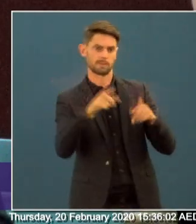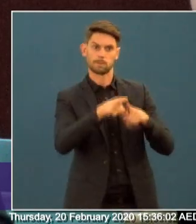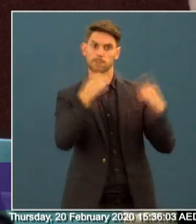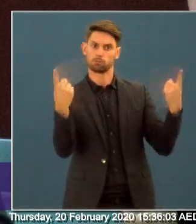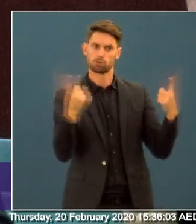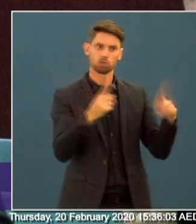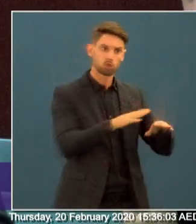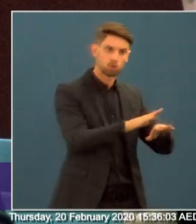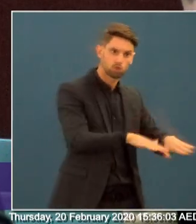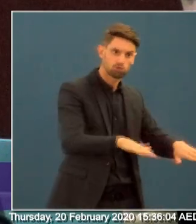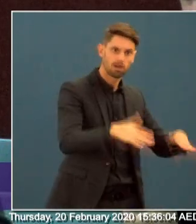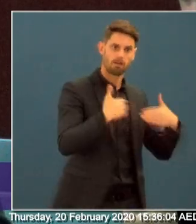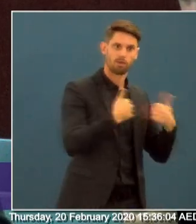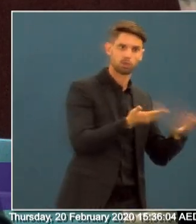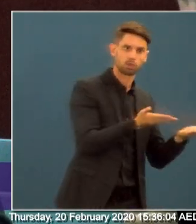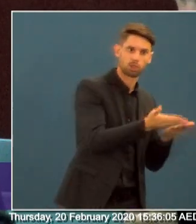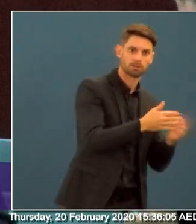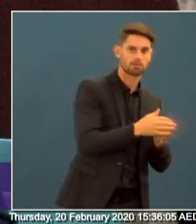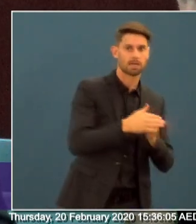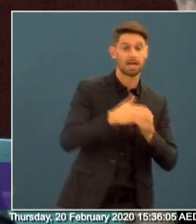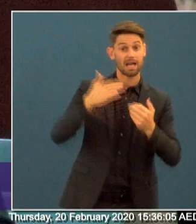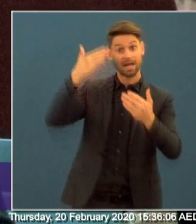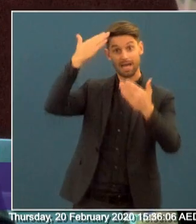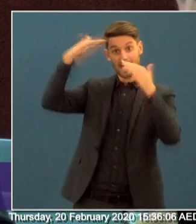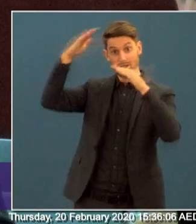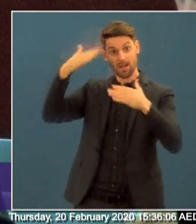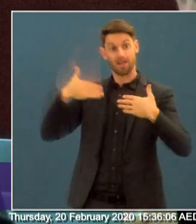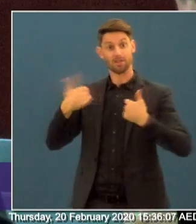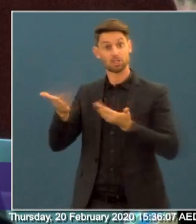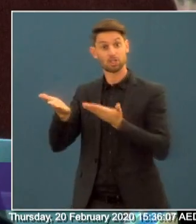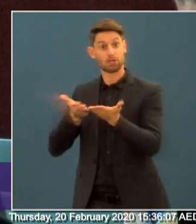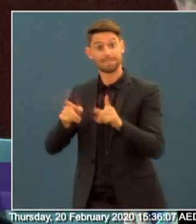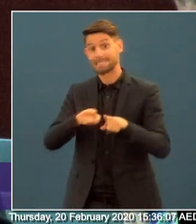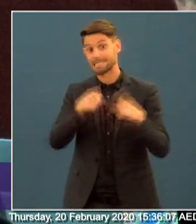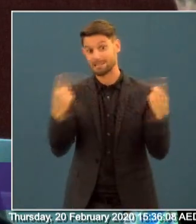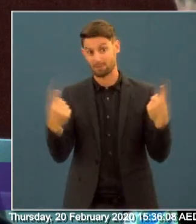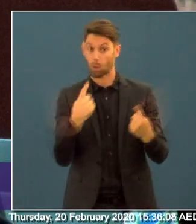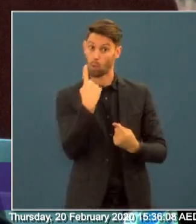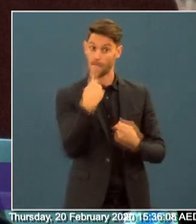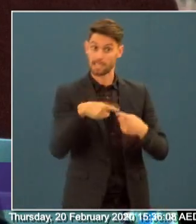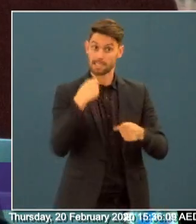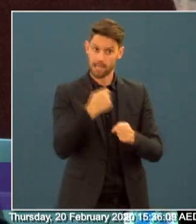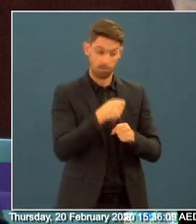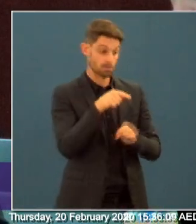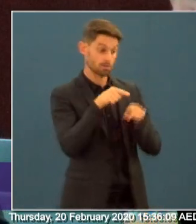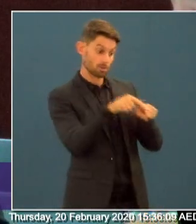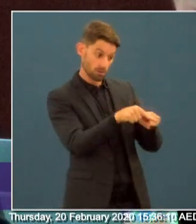And one is that the families of children are involved in the care to a greater extent than for adults.